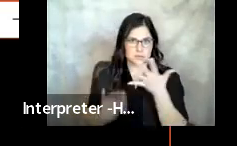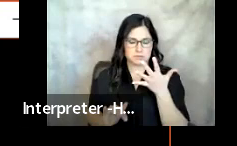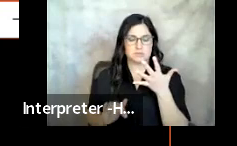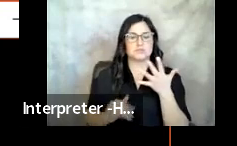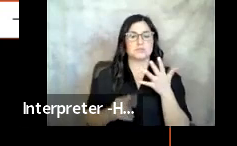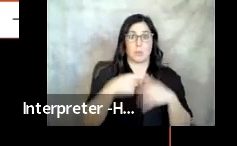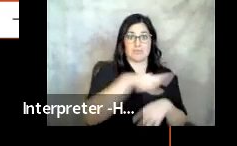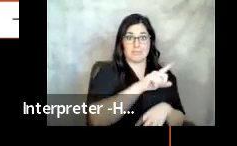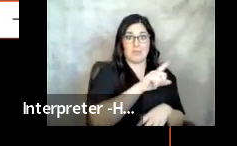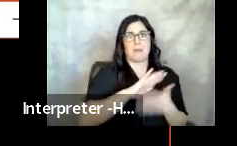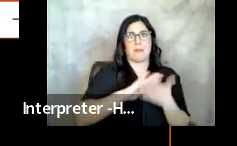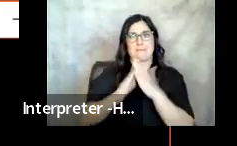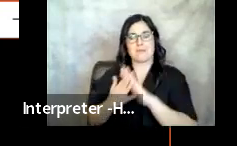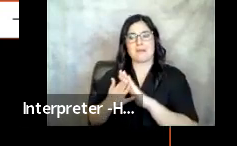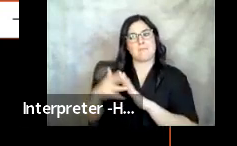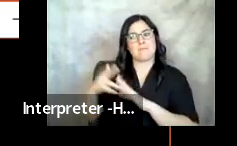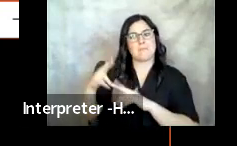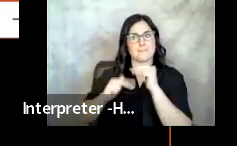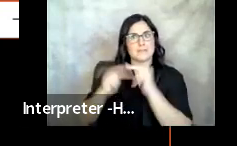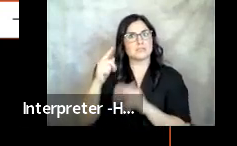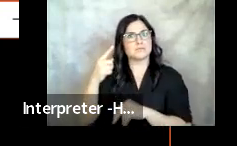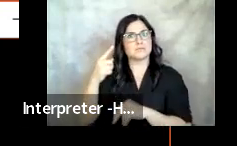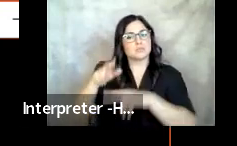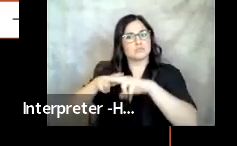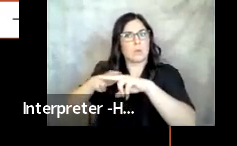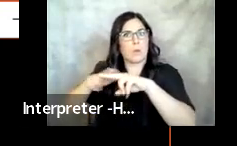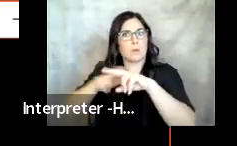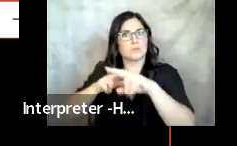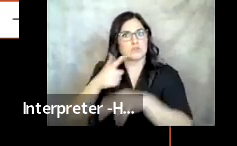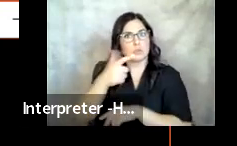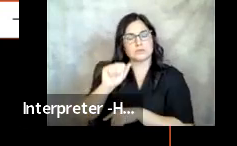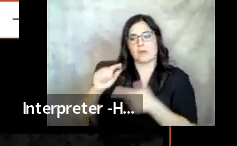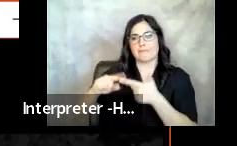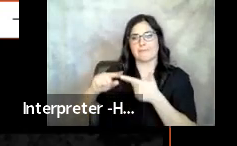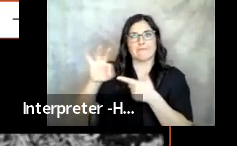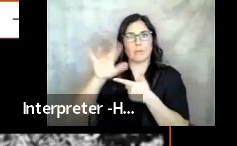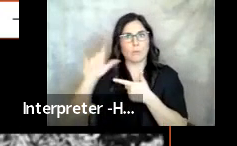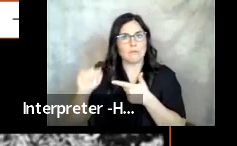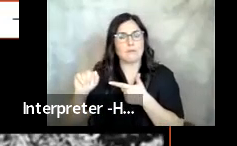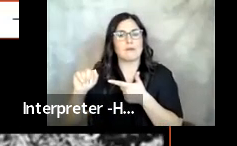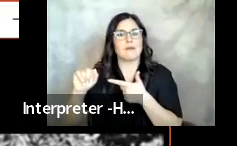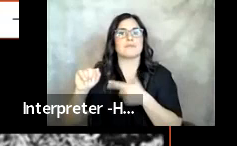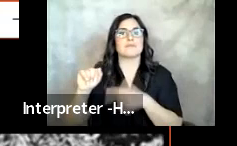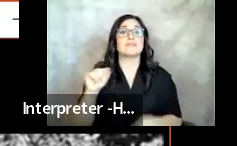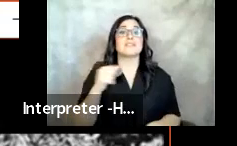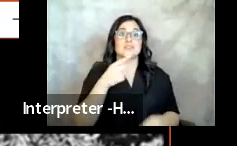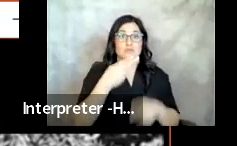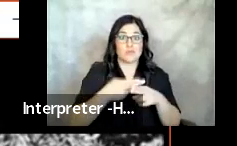The builders of railroads in Georgia and Florida. Convict labor.